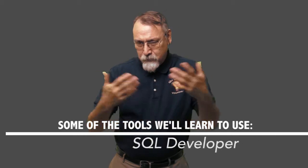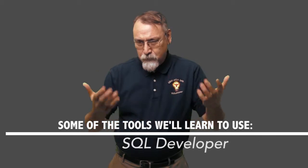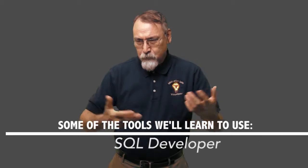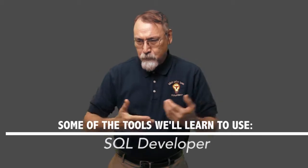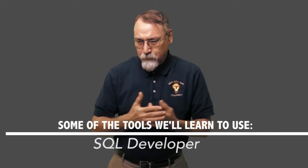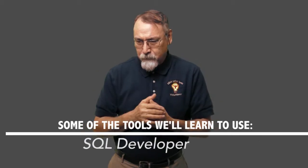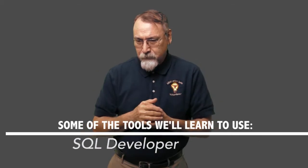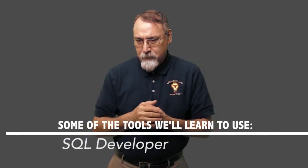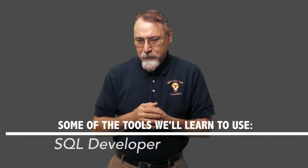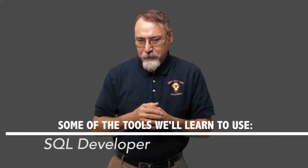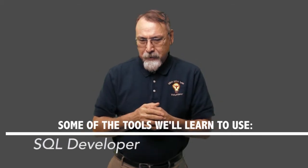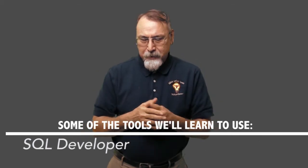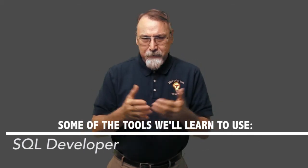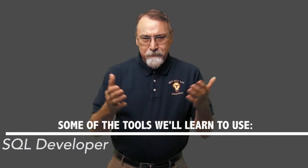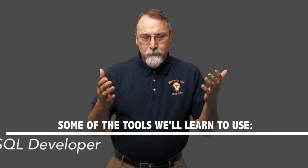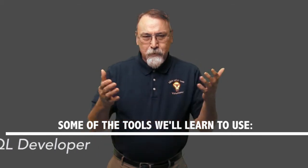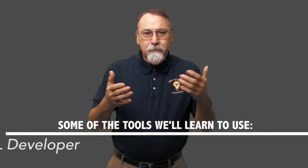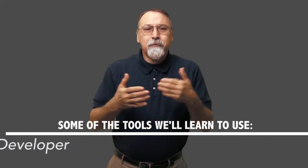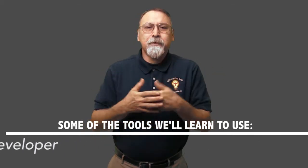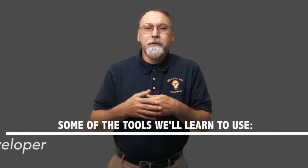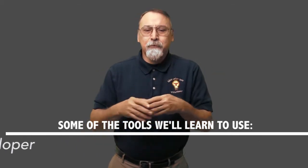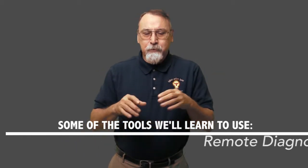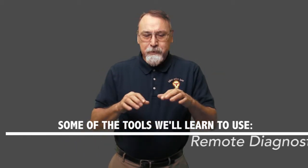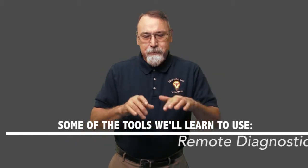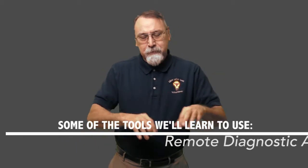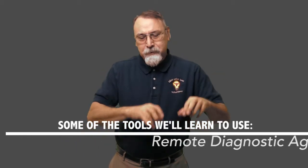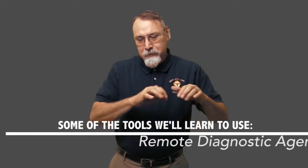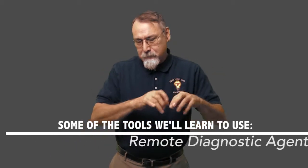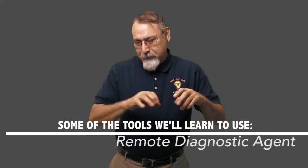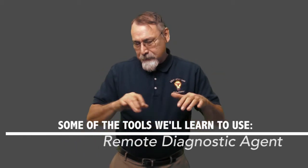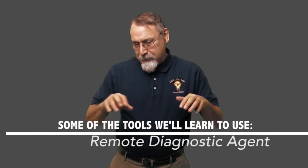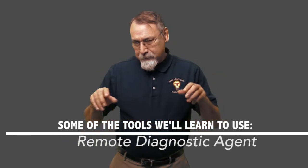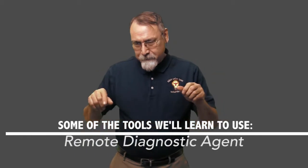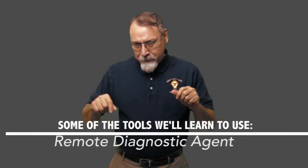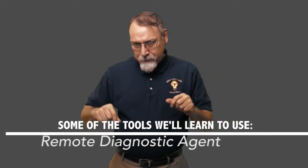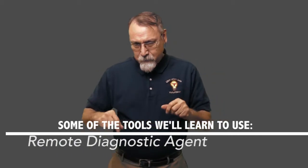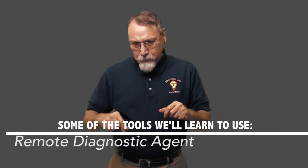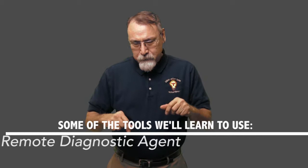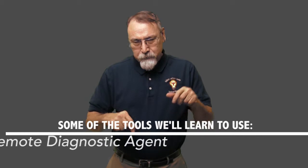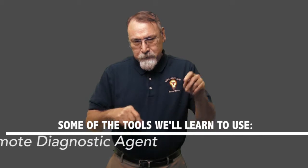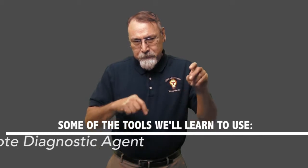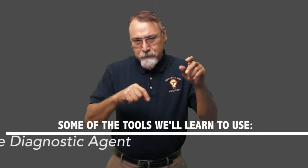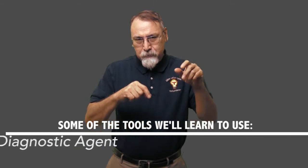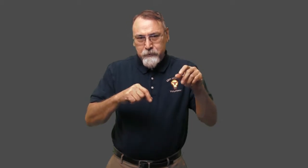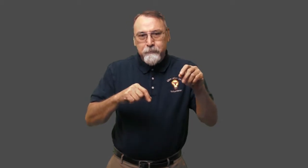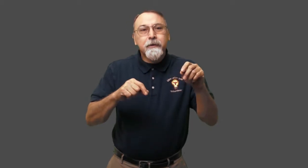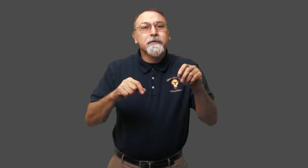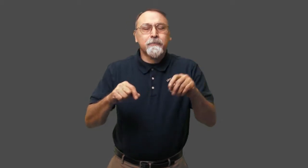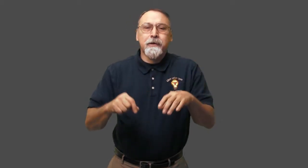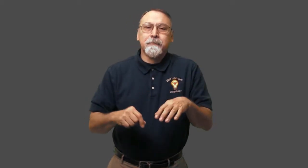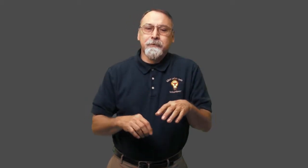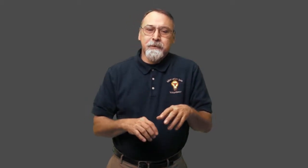are tools, and we’re all familiar with the command line event where you do the SQL+ prompt